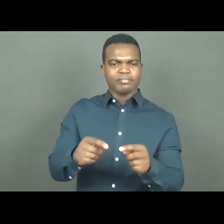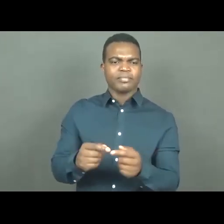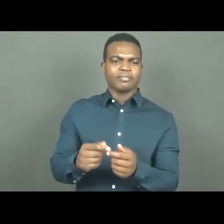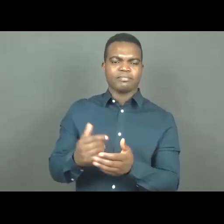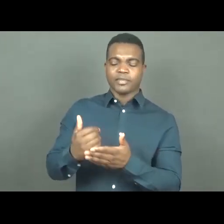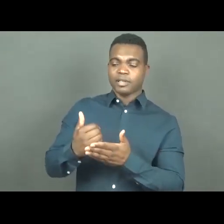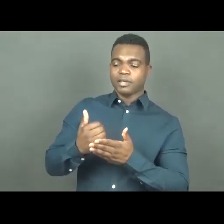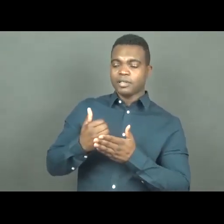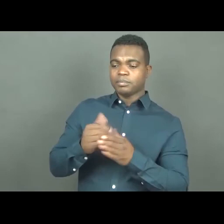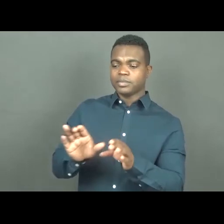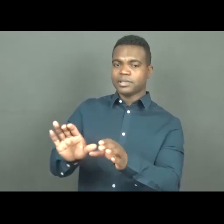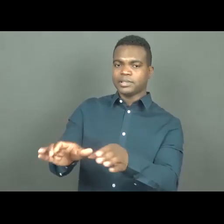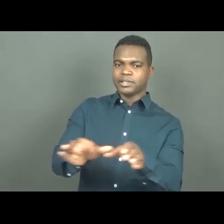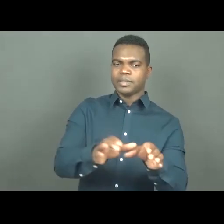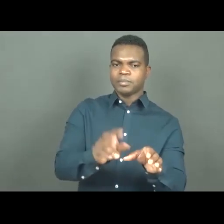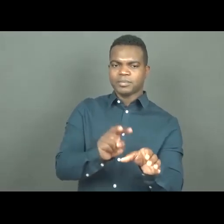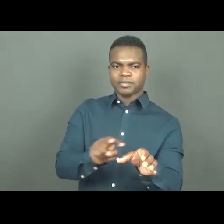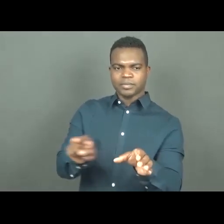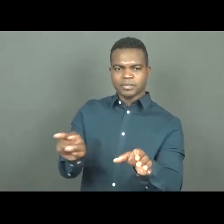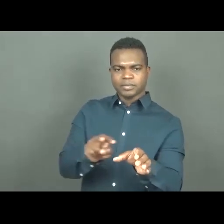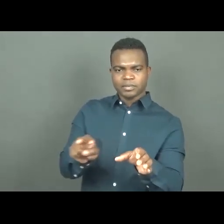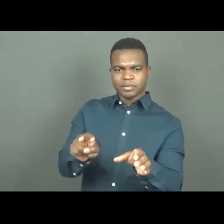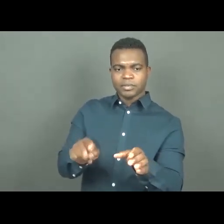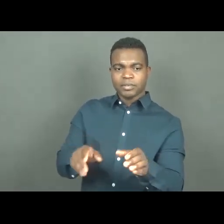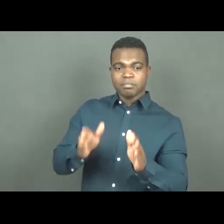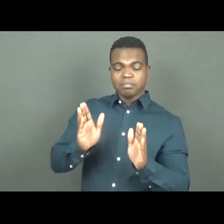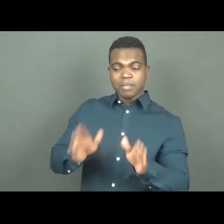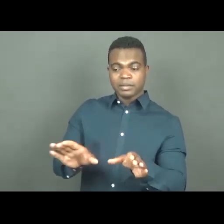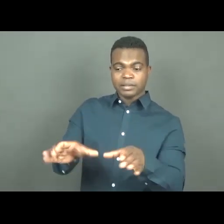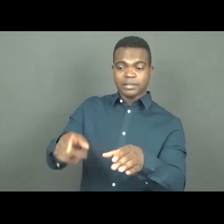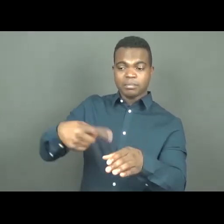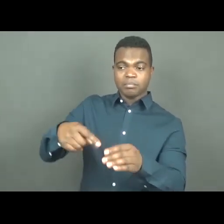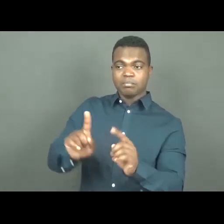It could be indigenous status, ethnic minority, LGBTQ or disability.